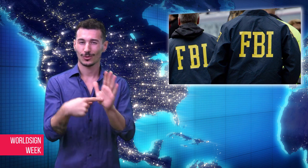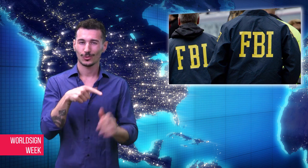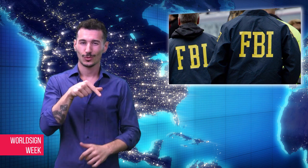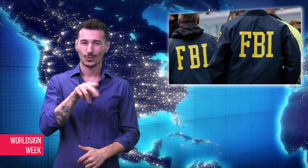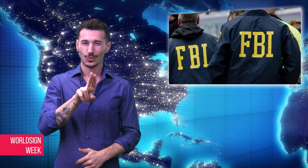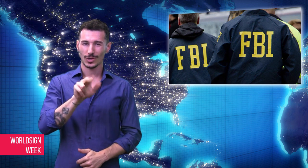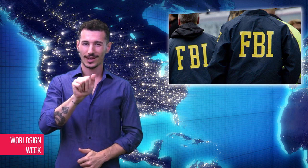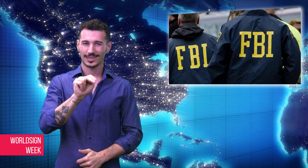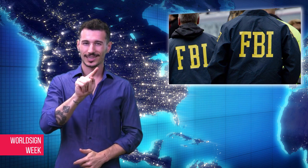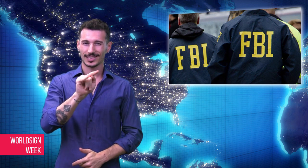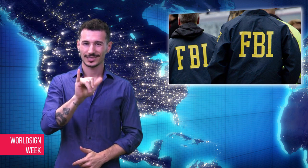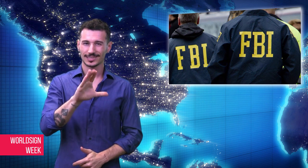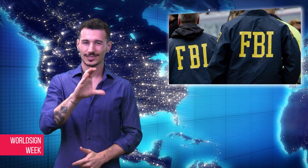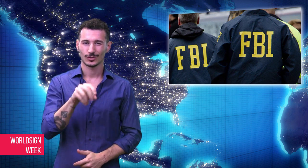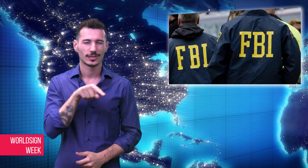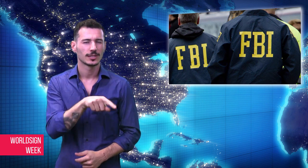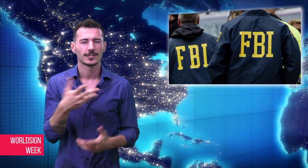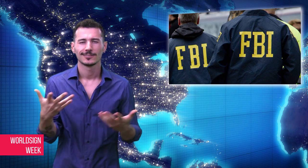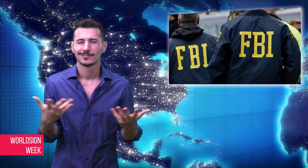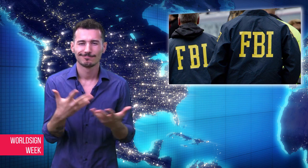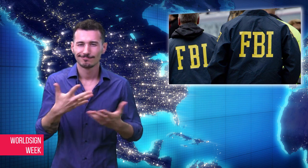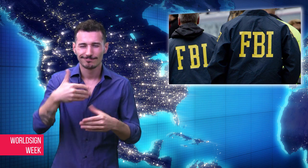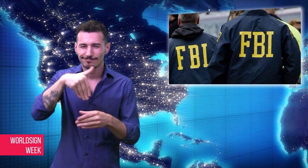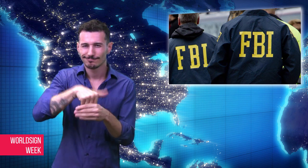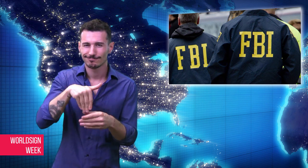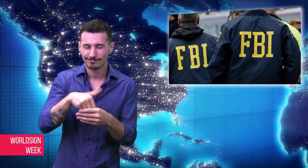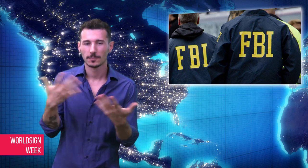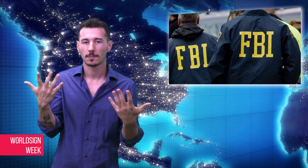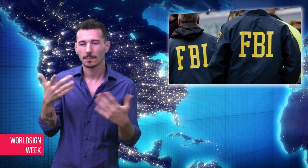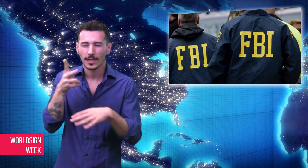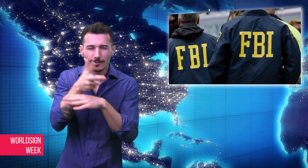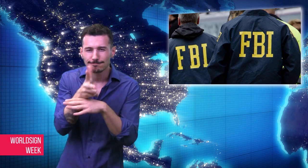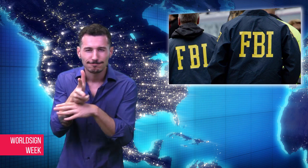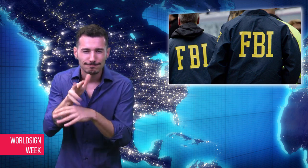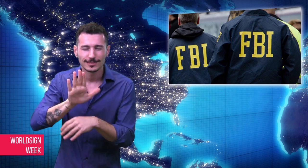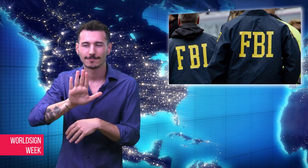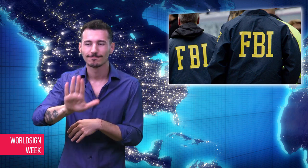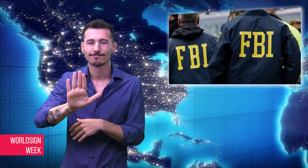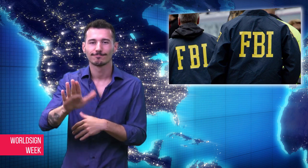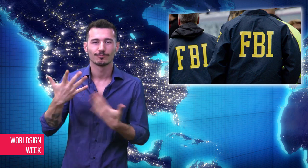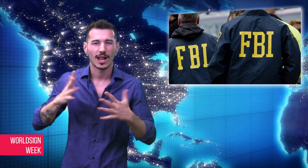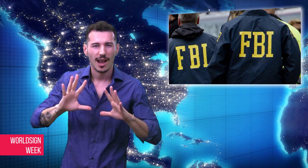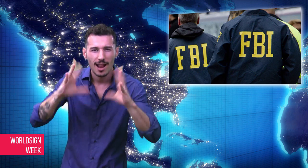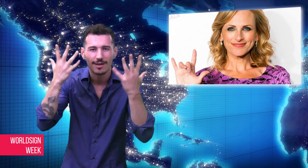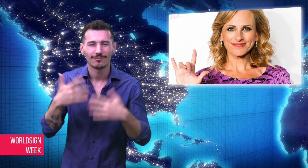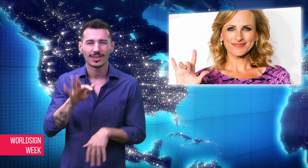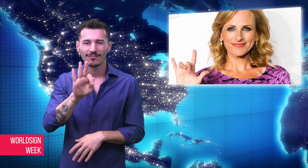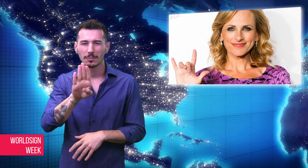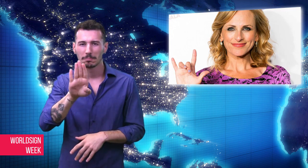for the show, tweeted back "Welcome to